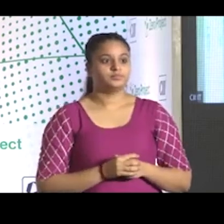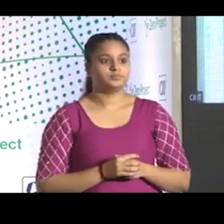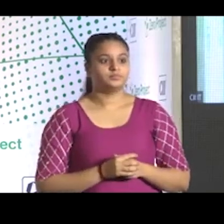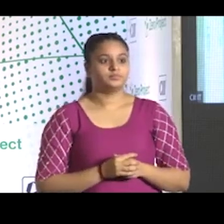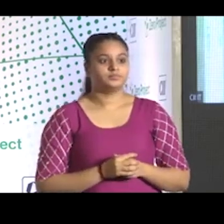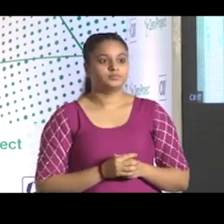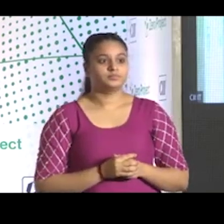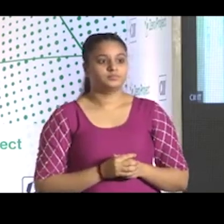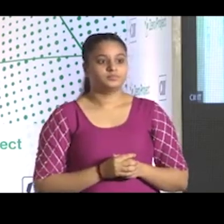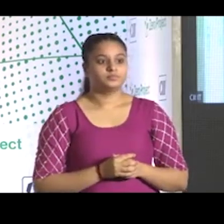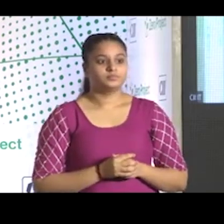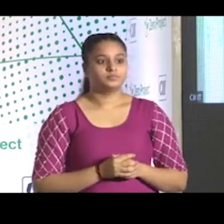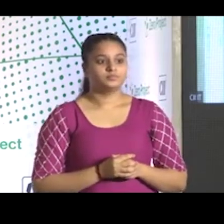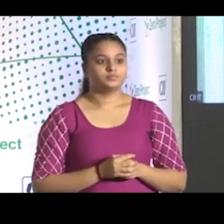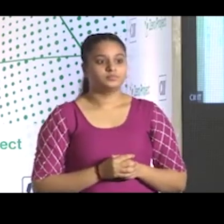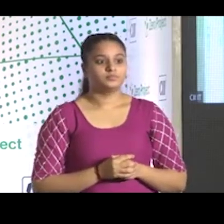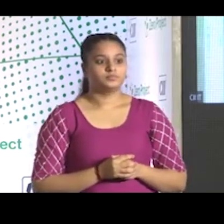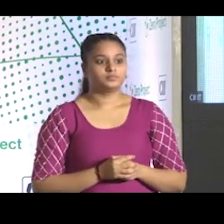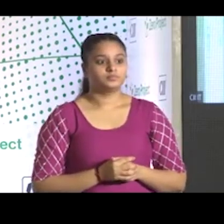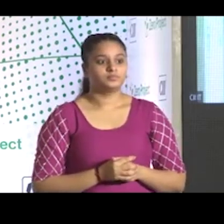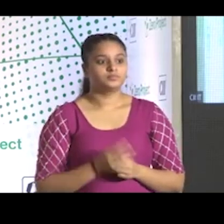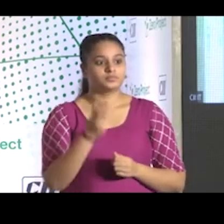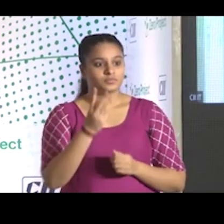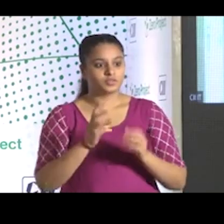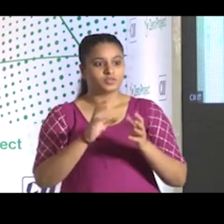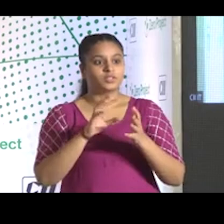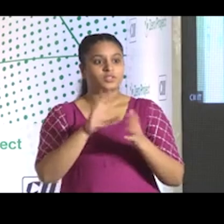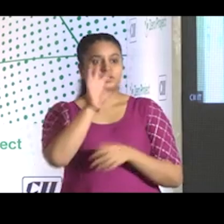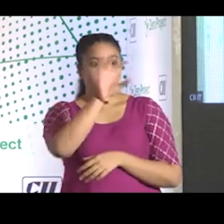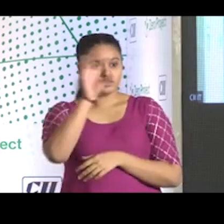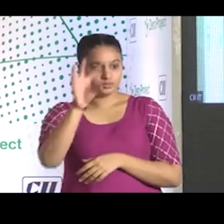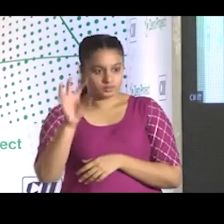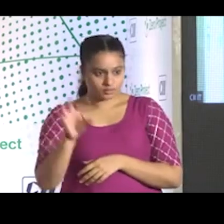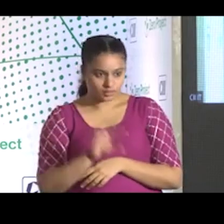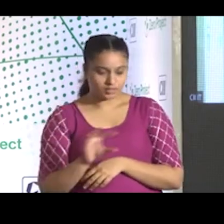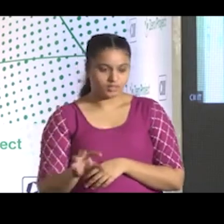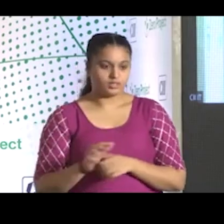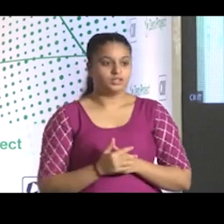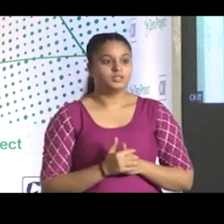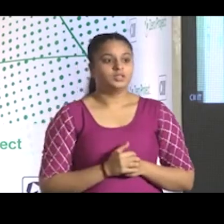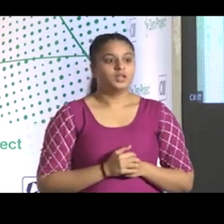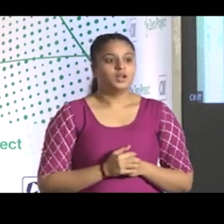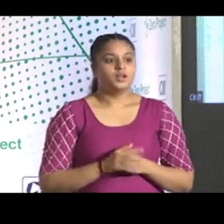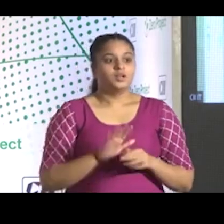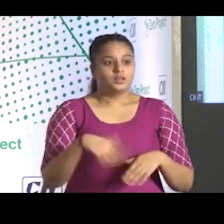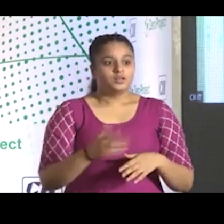from three other countries and one from India here as well. So they also will share their experiences, how to run